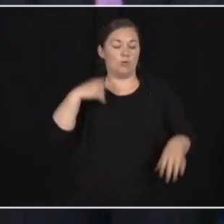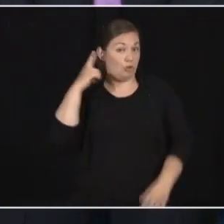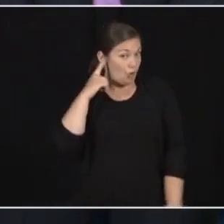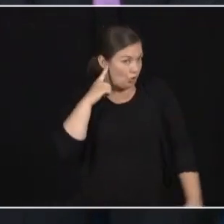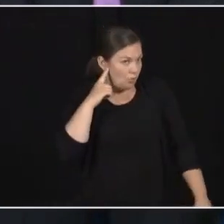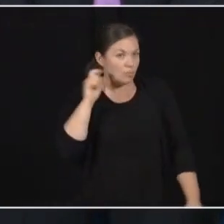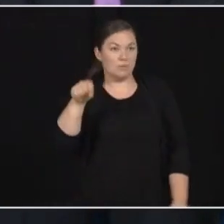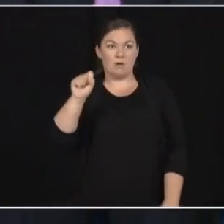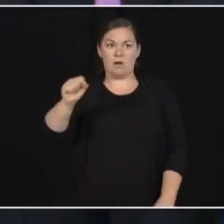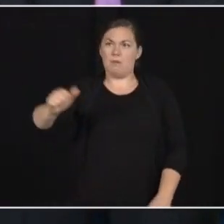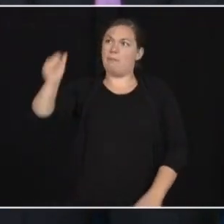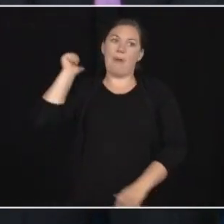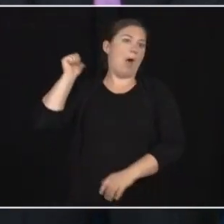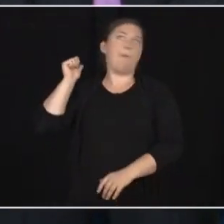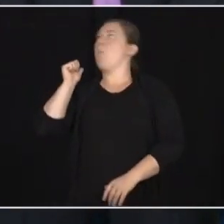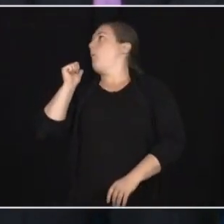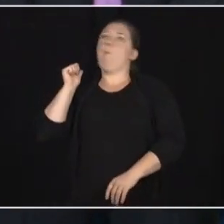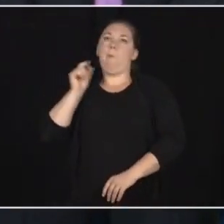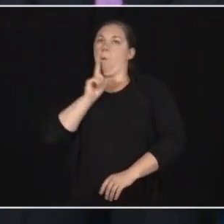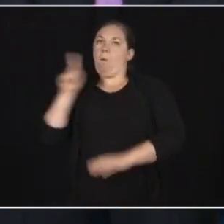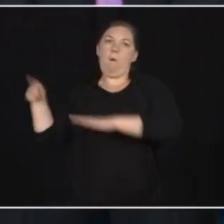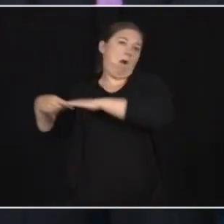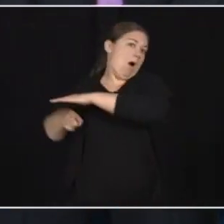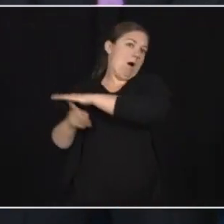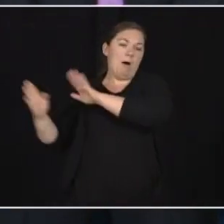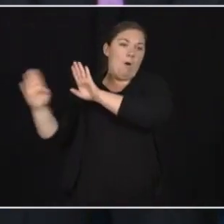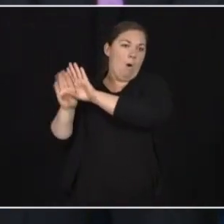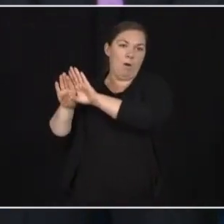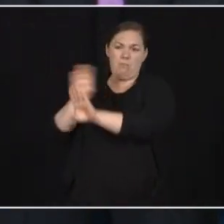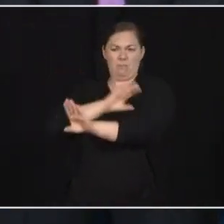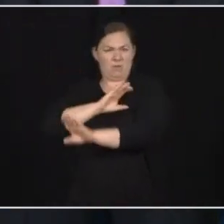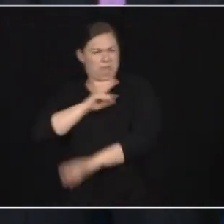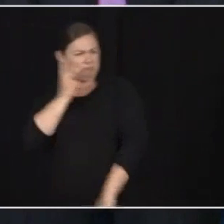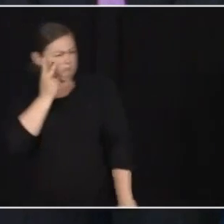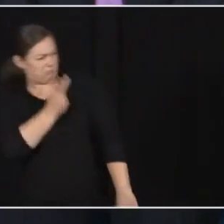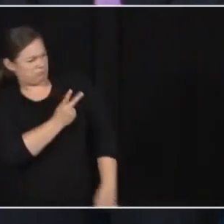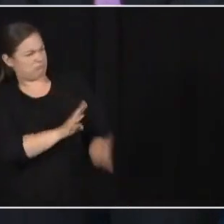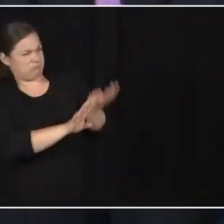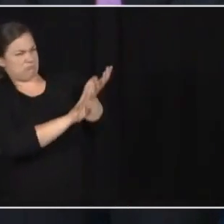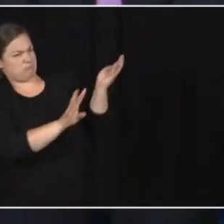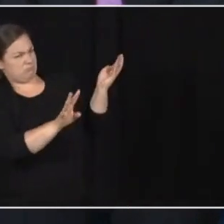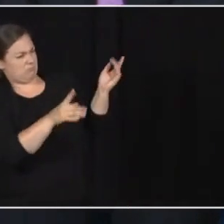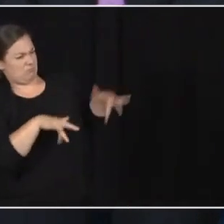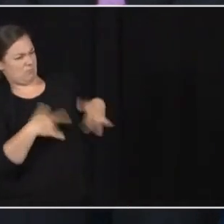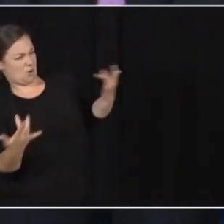Just don't do it. I heard about this. They are going in through the back door.